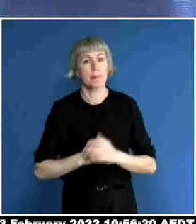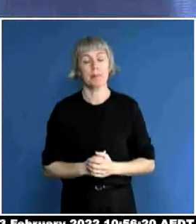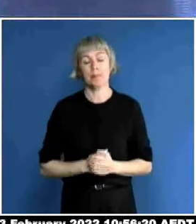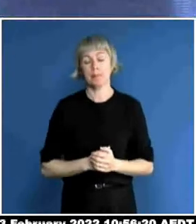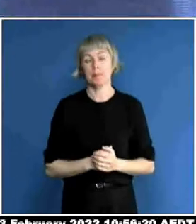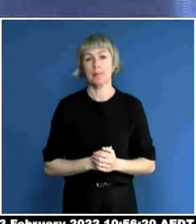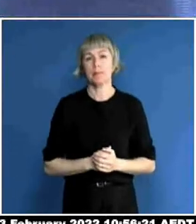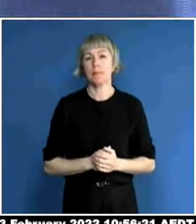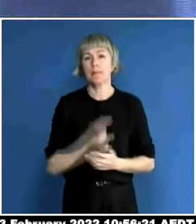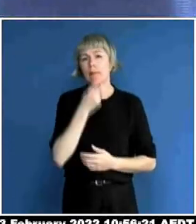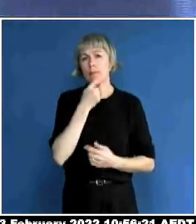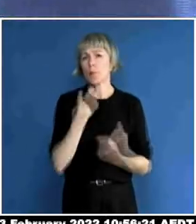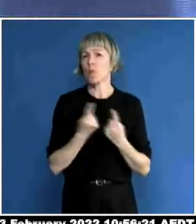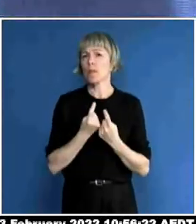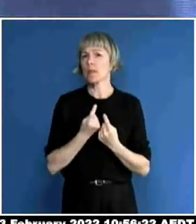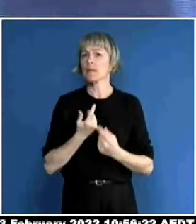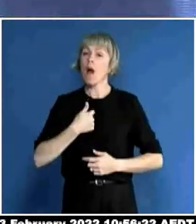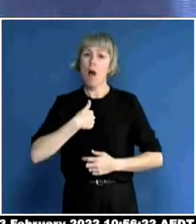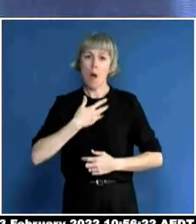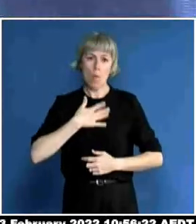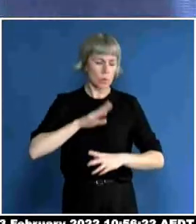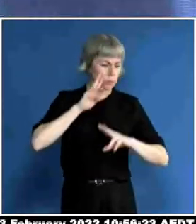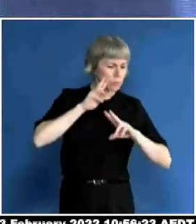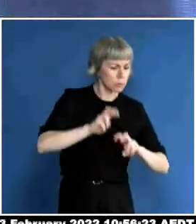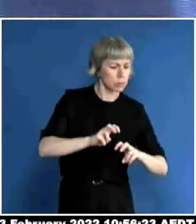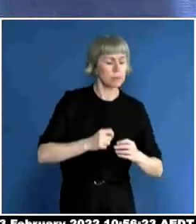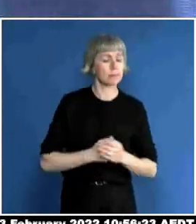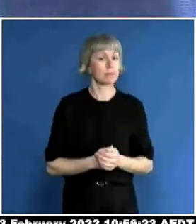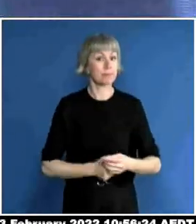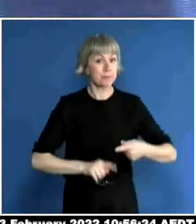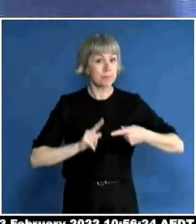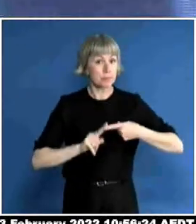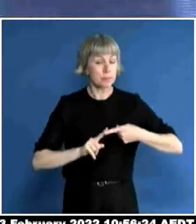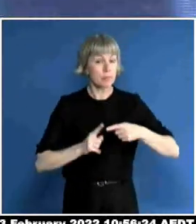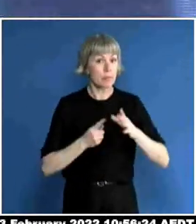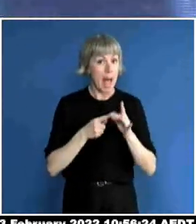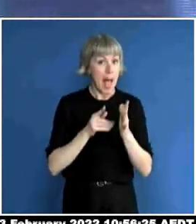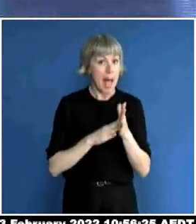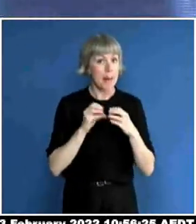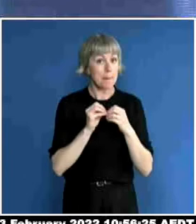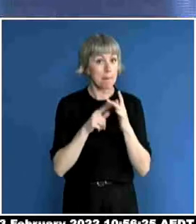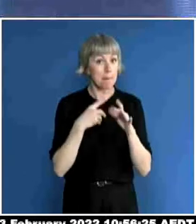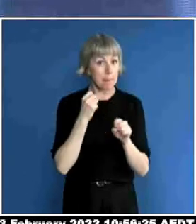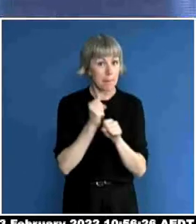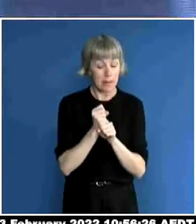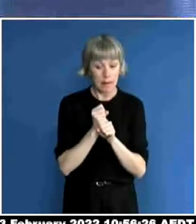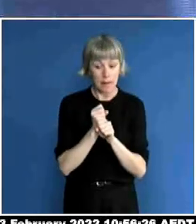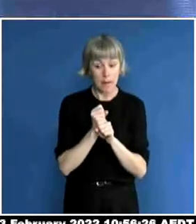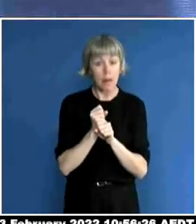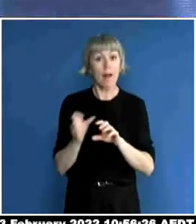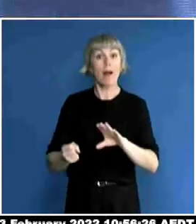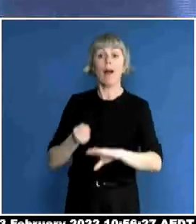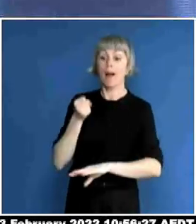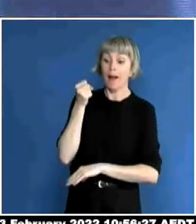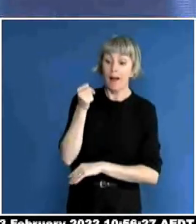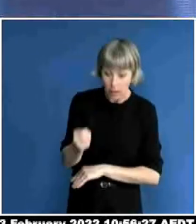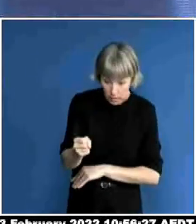whether AimBig provided adequate and appropriate post-placement support to Mzia as a DES participant.